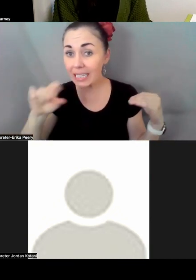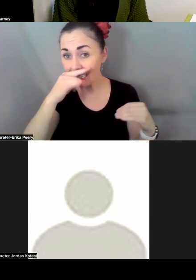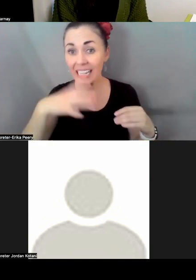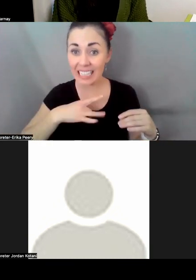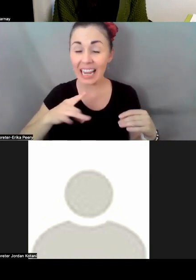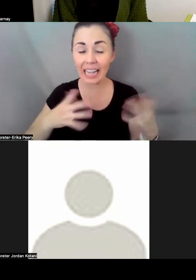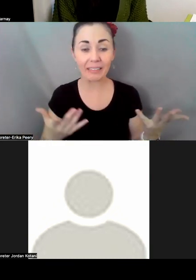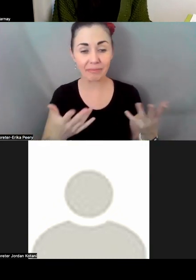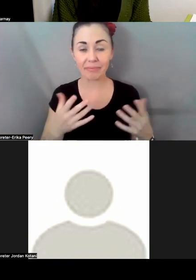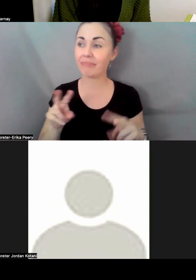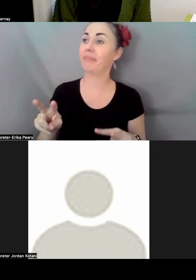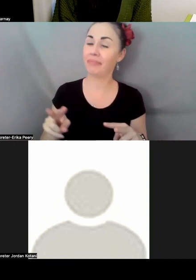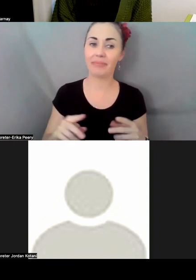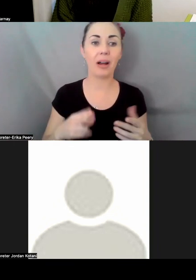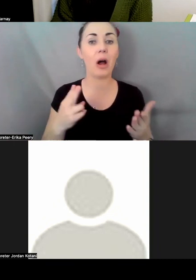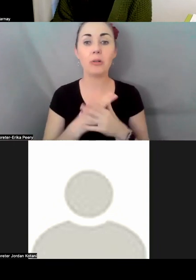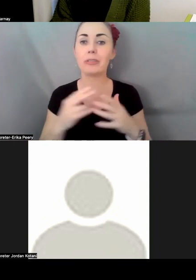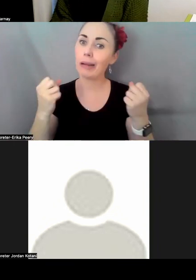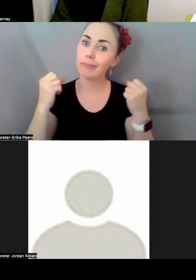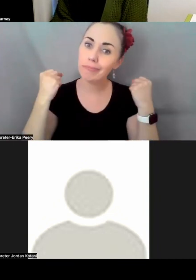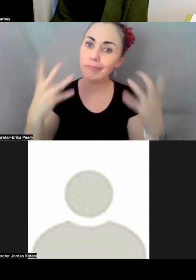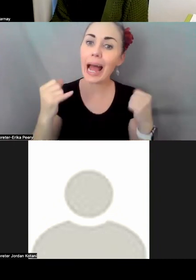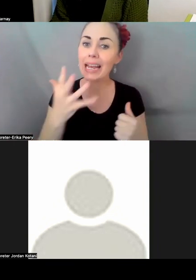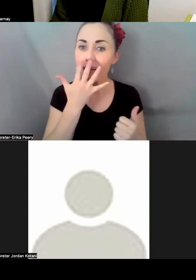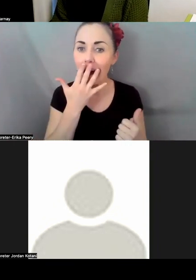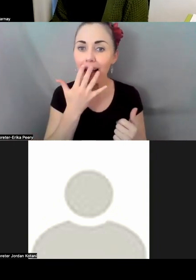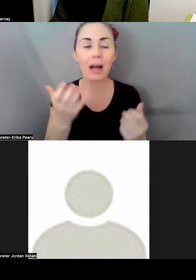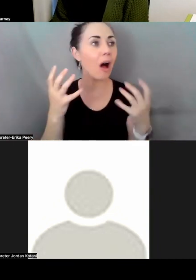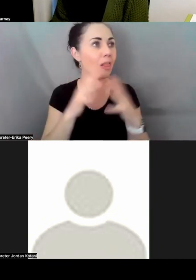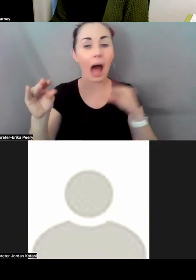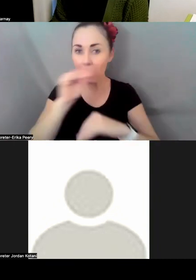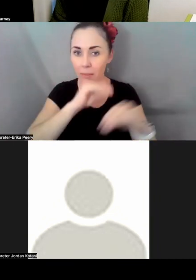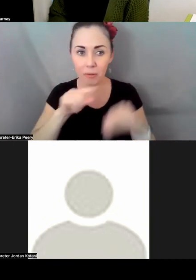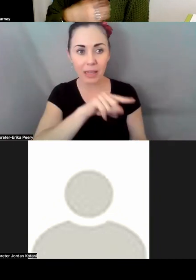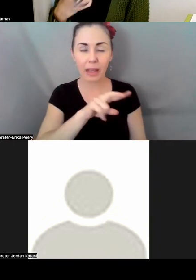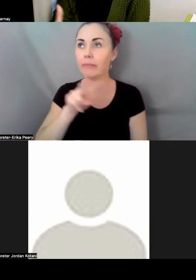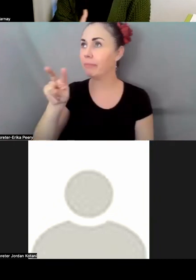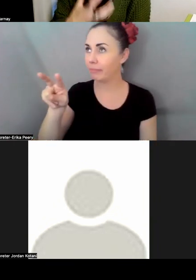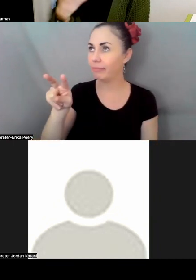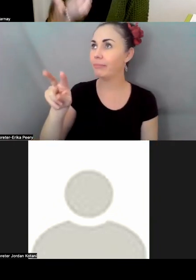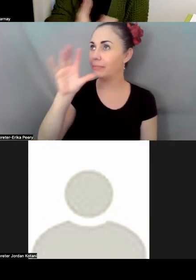appealing. Using lots of color and movement to gain their attention and catch them, capture that